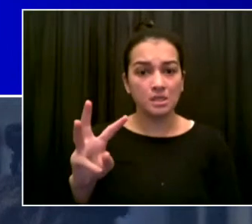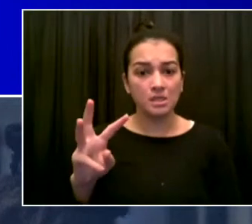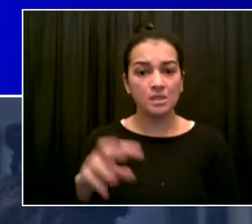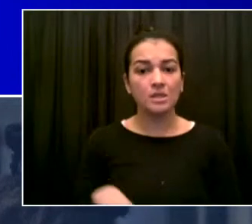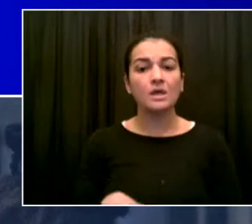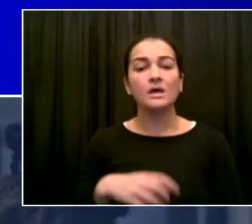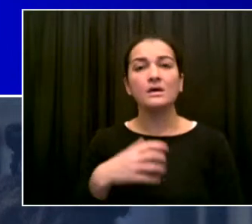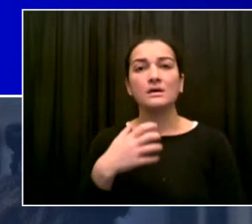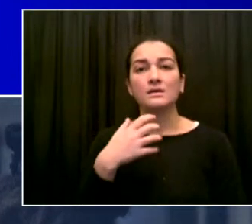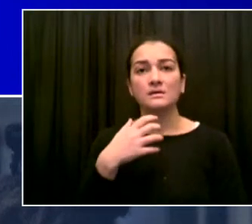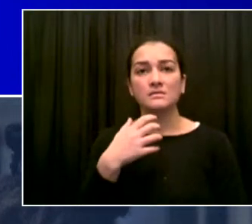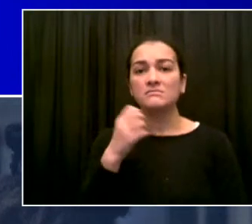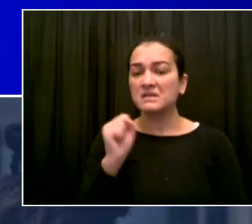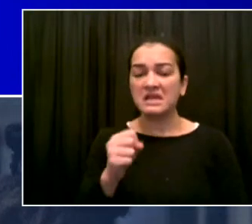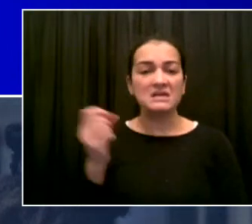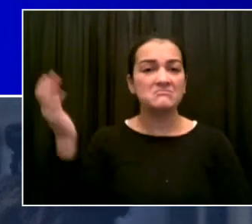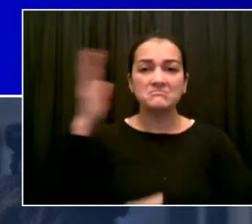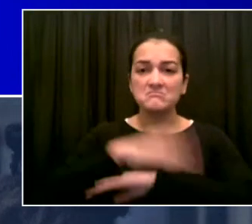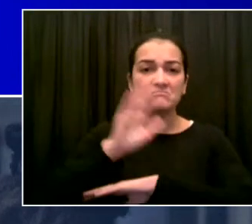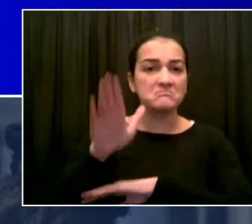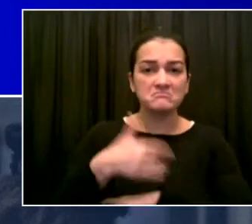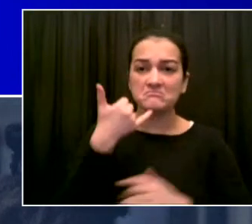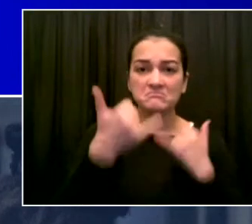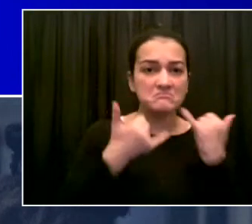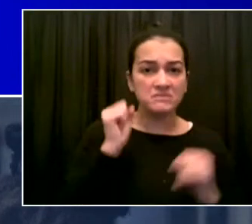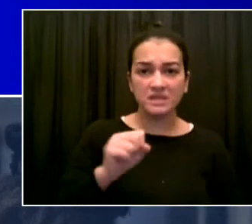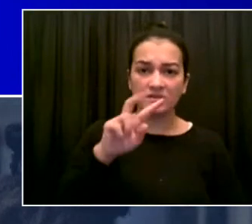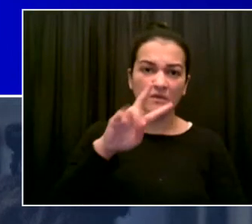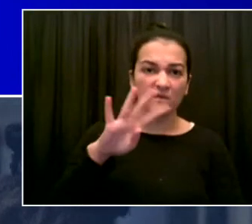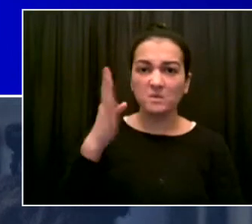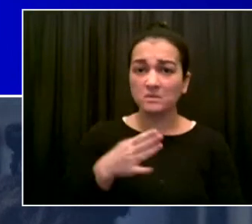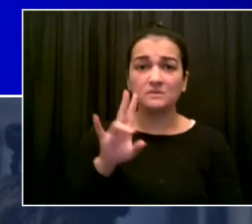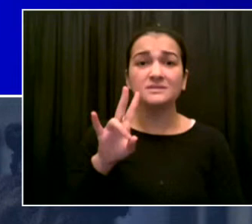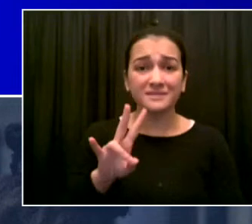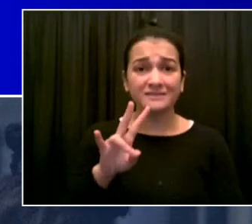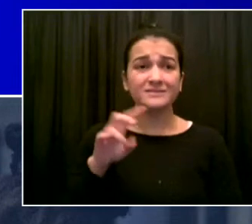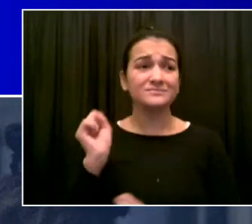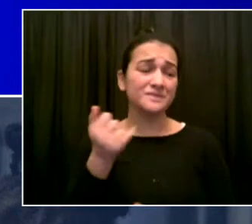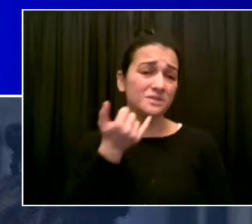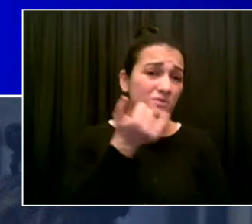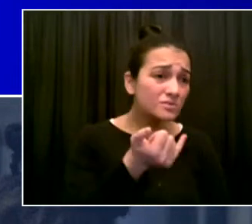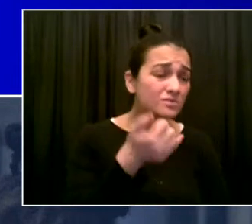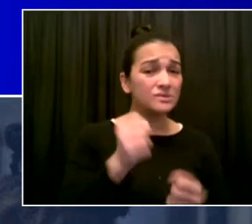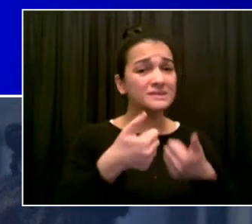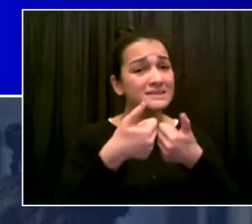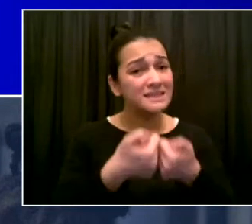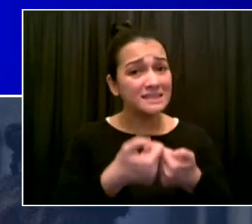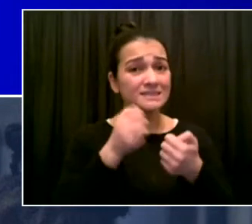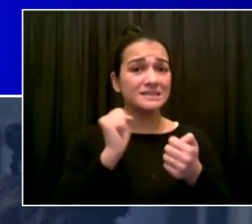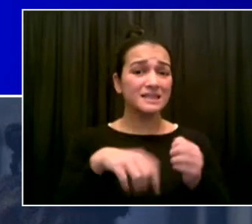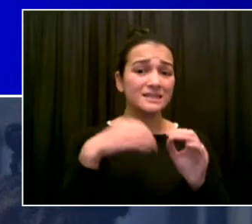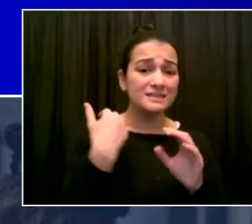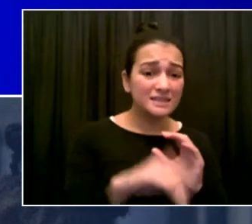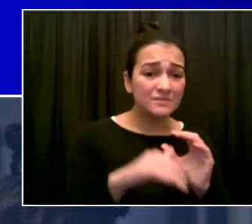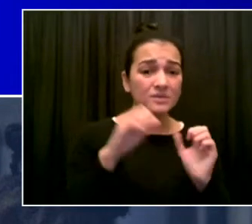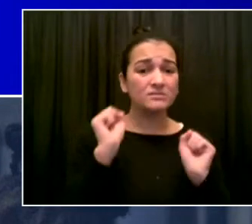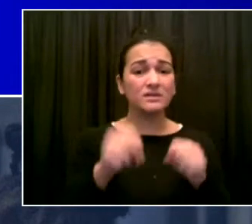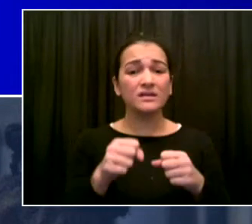WERE EXPERIENCING A MENTAL HEALTH CRISIS OR HAD A LOVED ONE WHO WAS, HAD SOMEPLACE TO TURN 24 HOURS A DAY FOR FREE MULTIPLE LANGAUGES, LIVE